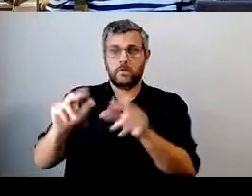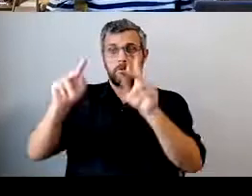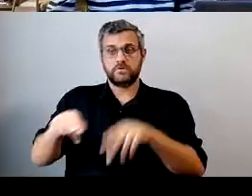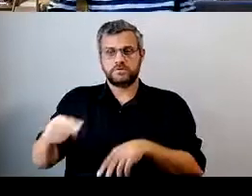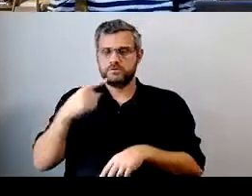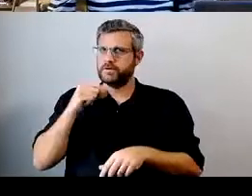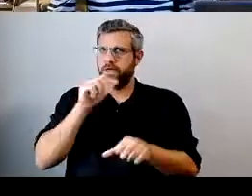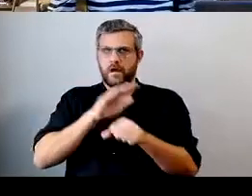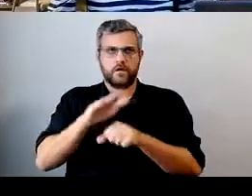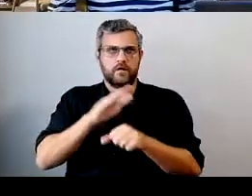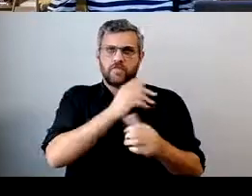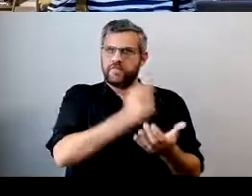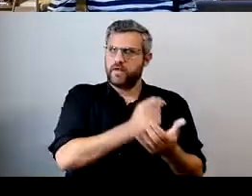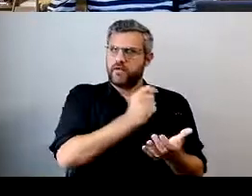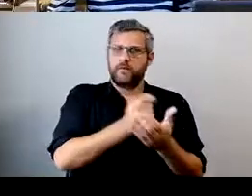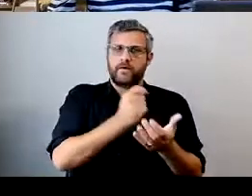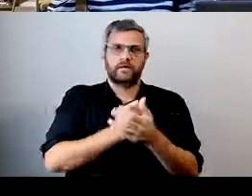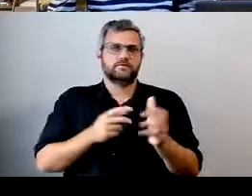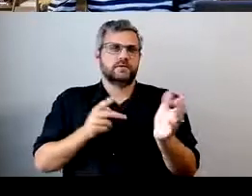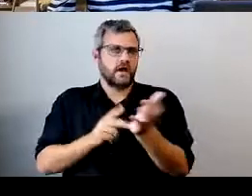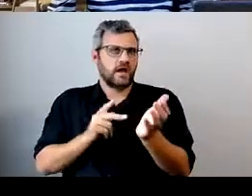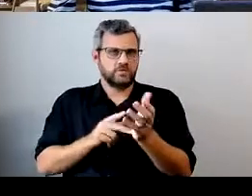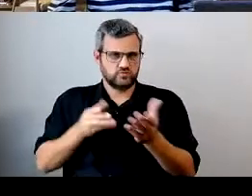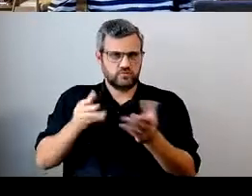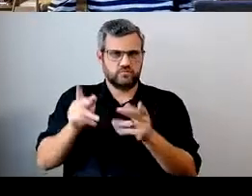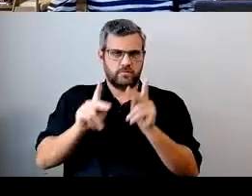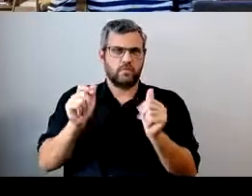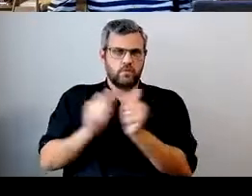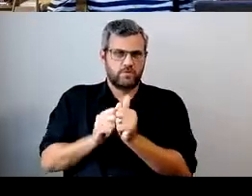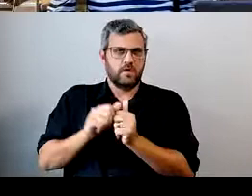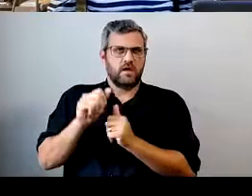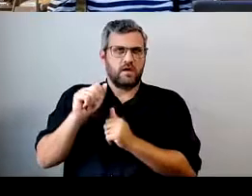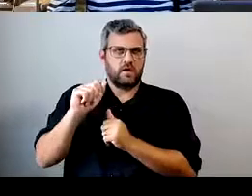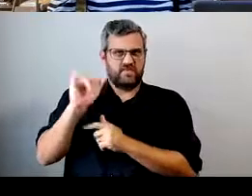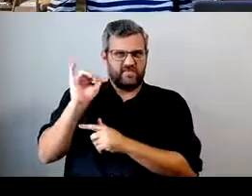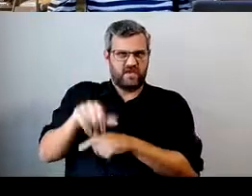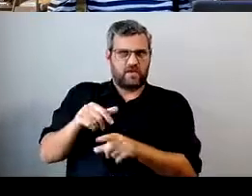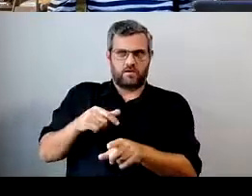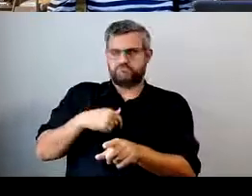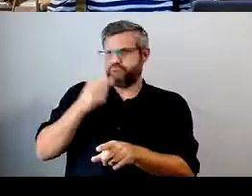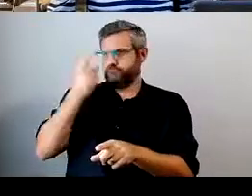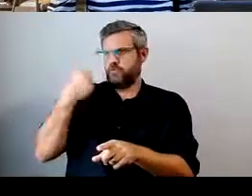or psychiatrists who are willing to serve people with ID. And we agree. And that's why we want people here